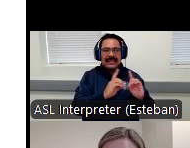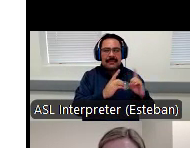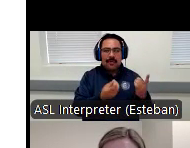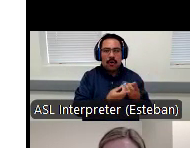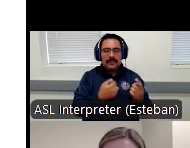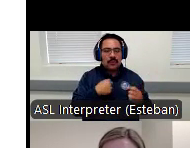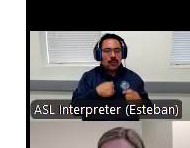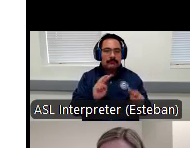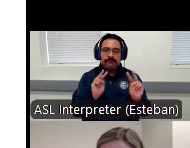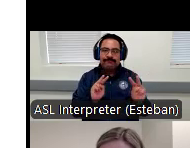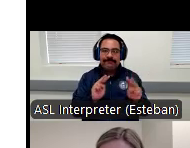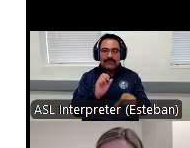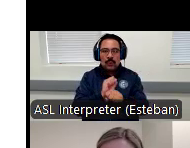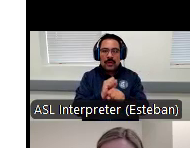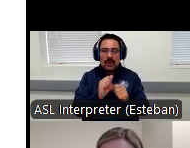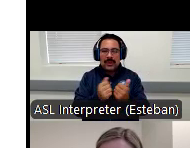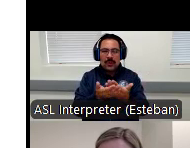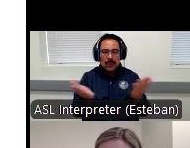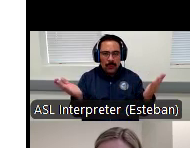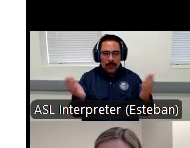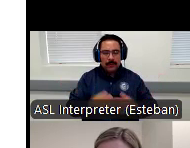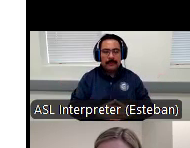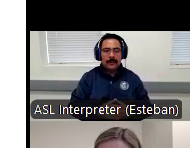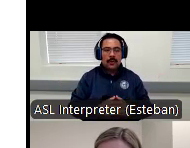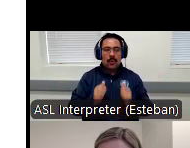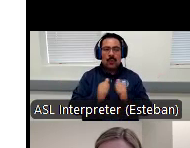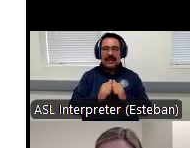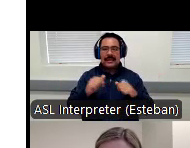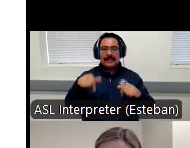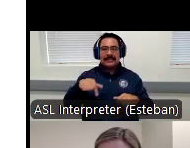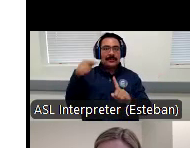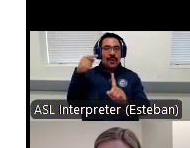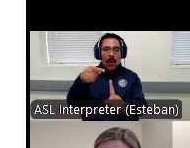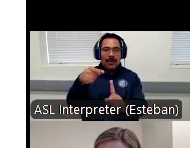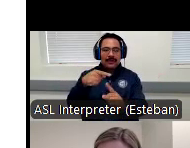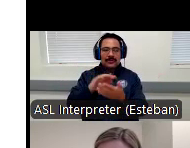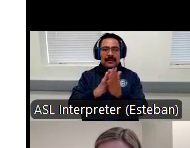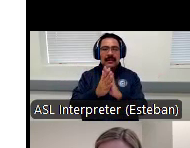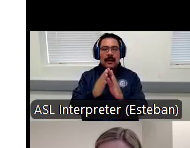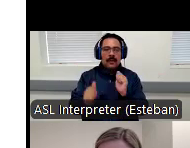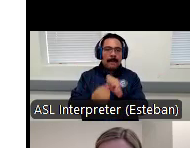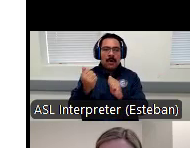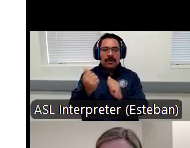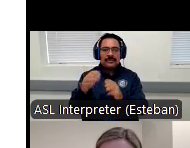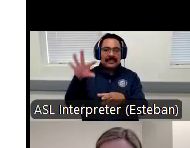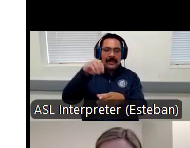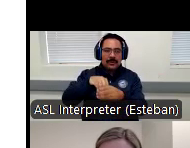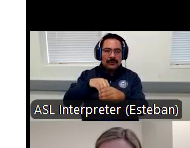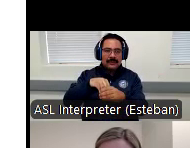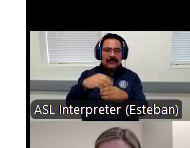forward to working with you in this goal to be the most inclusive and accessible city.